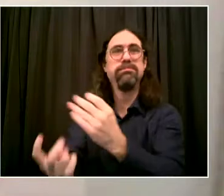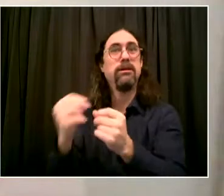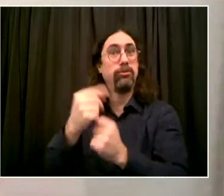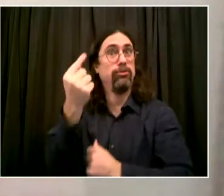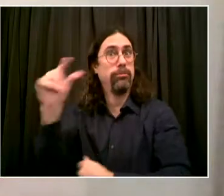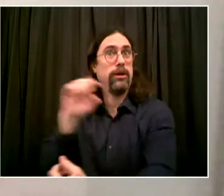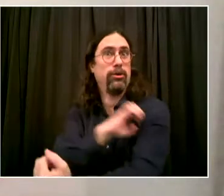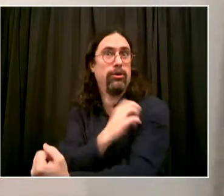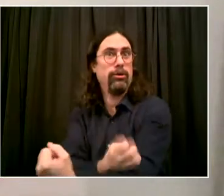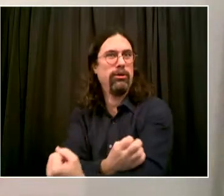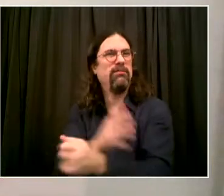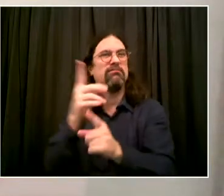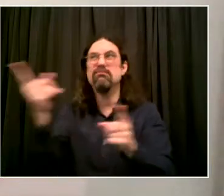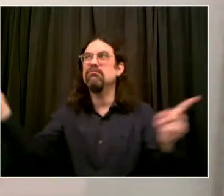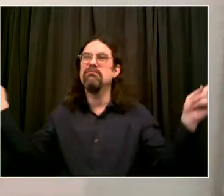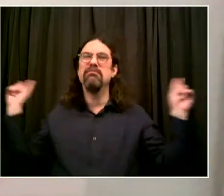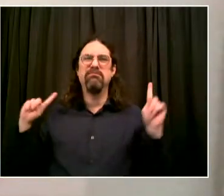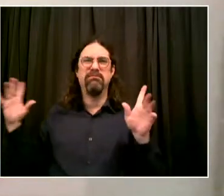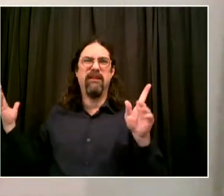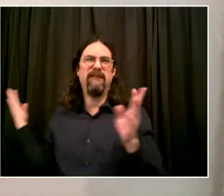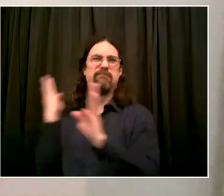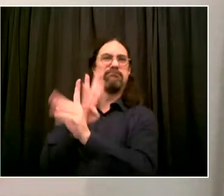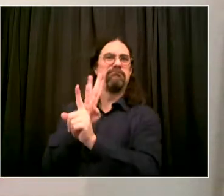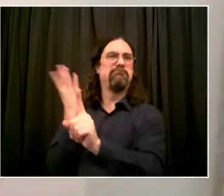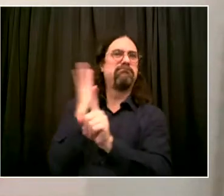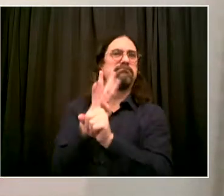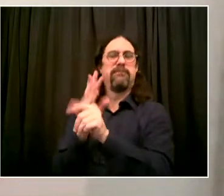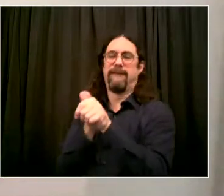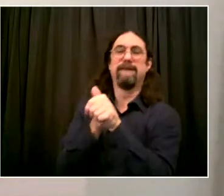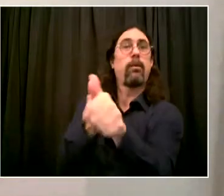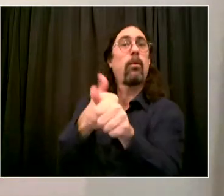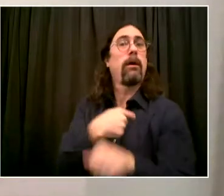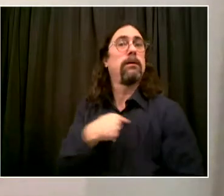DIVESTMENT IS POSSIBLE AND NECESSARY.